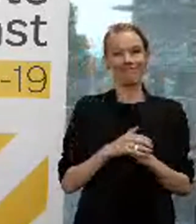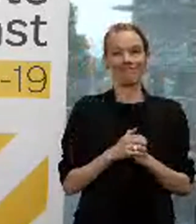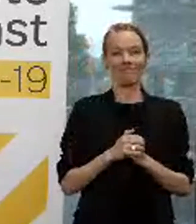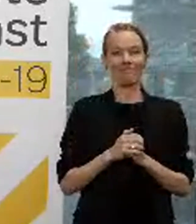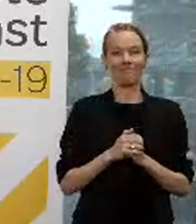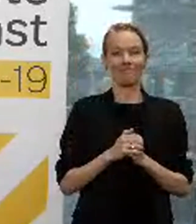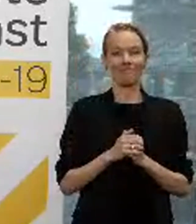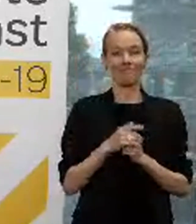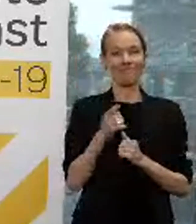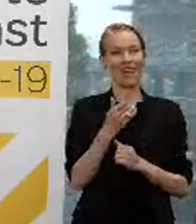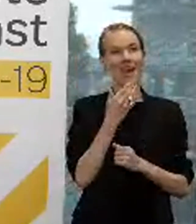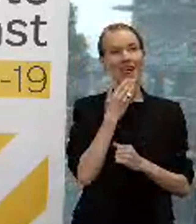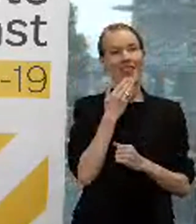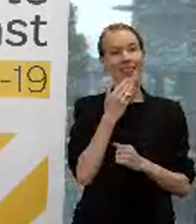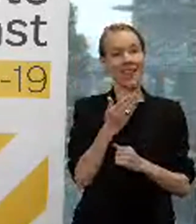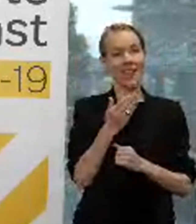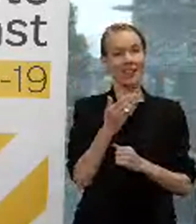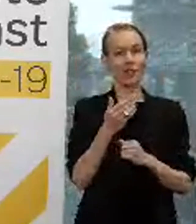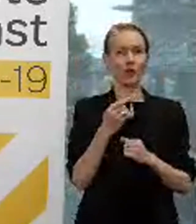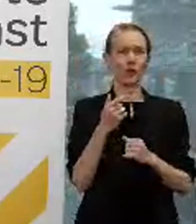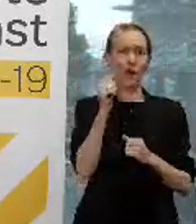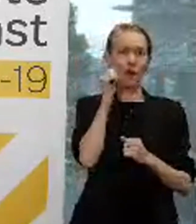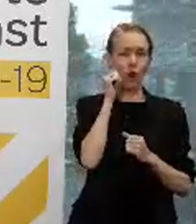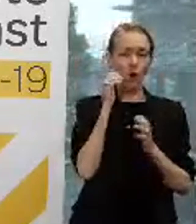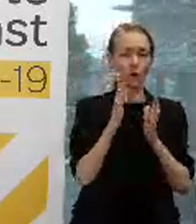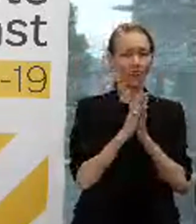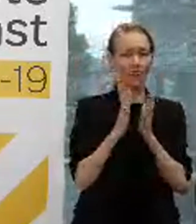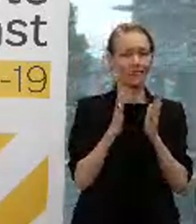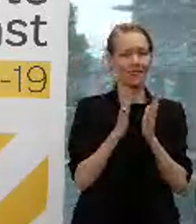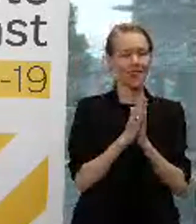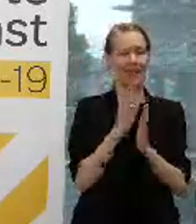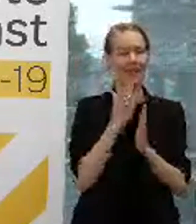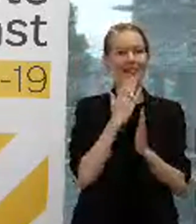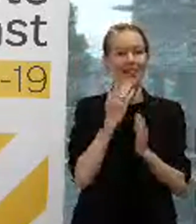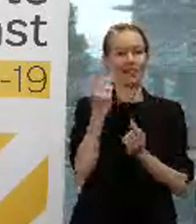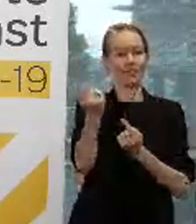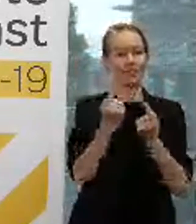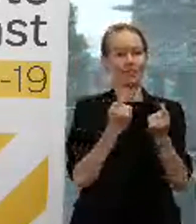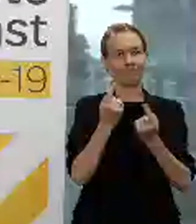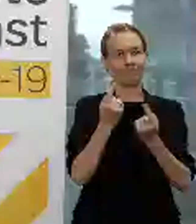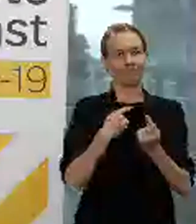Thank you very much for coming out on a Sunday. For this update today.